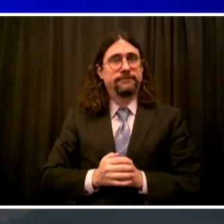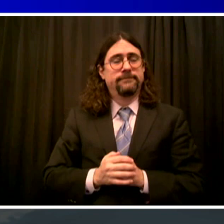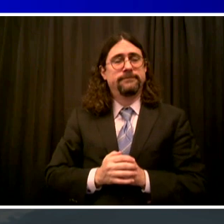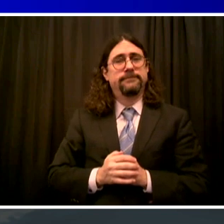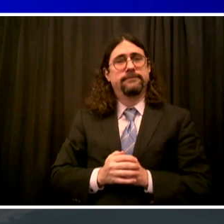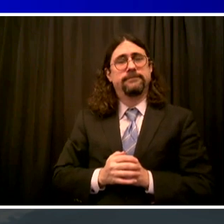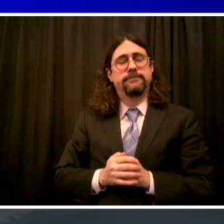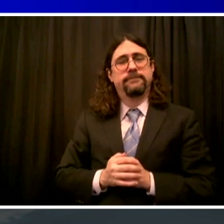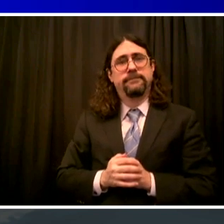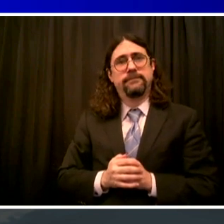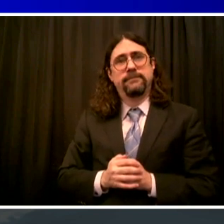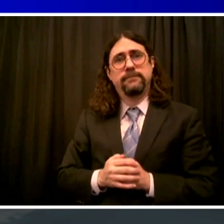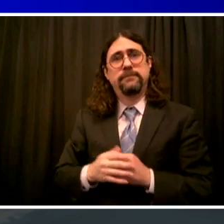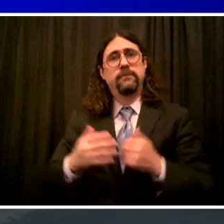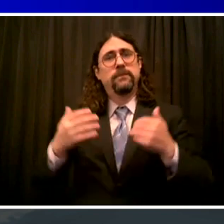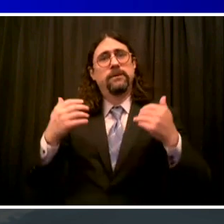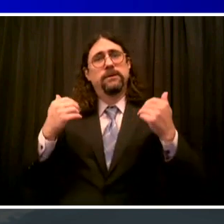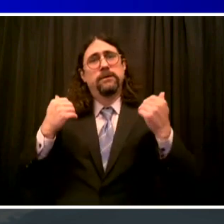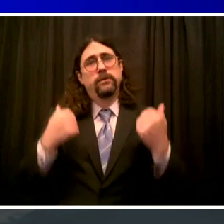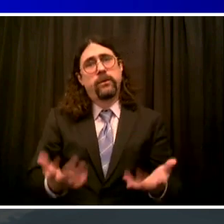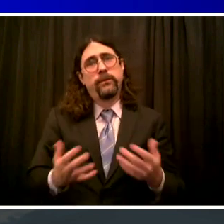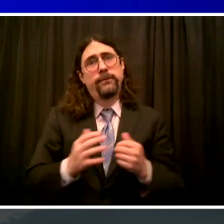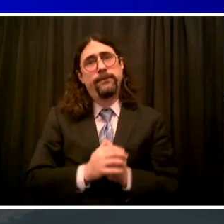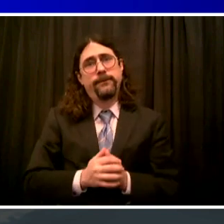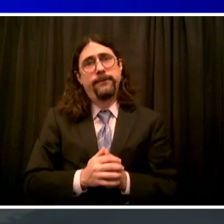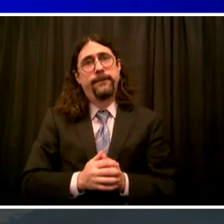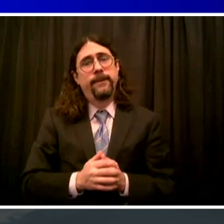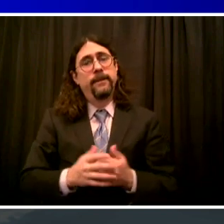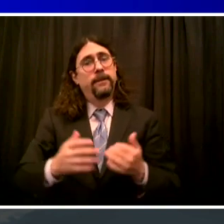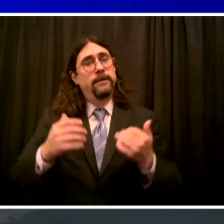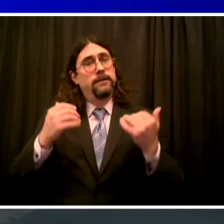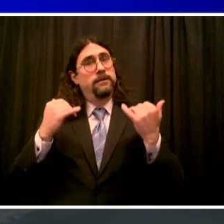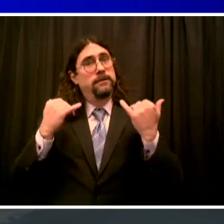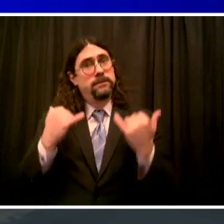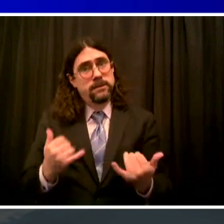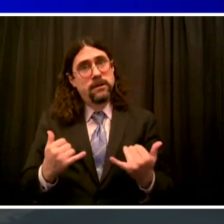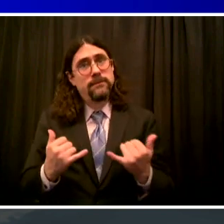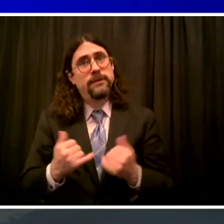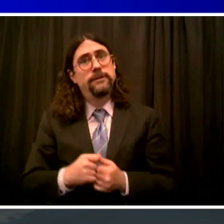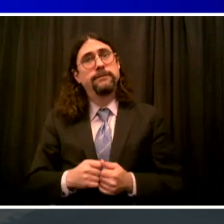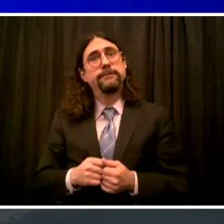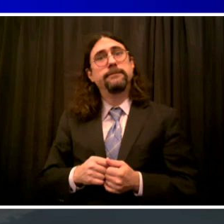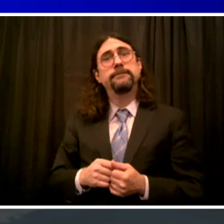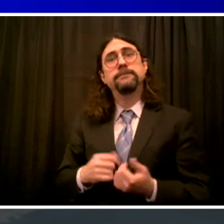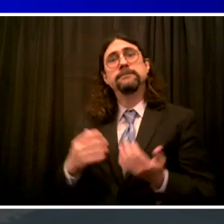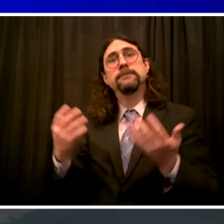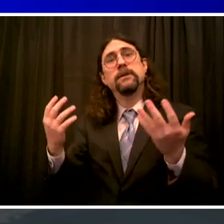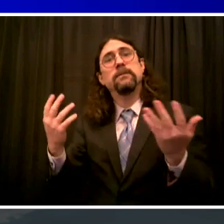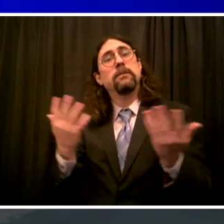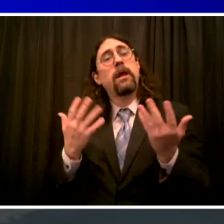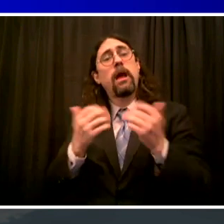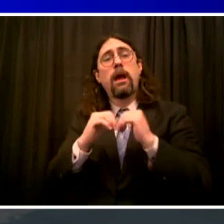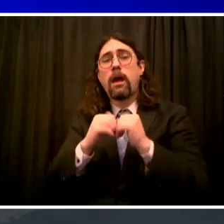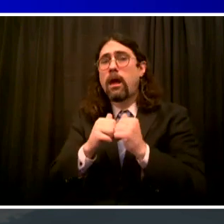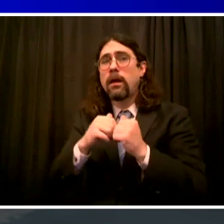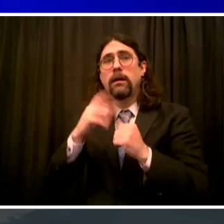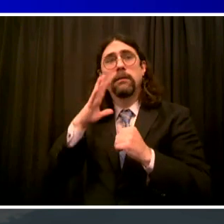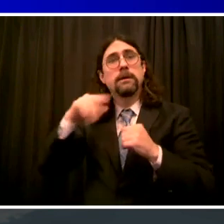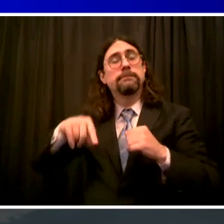NEEDS. SO I'M GOING TO SAY IT, THE DIFFERNECEAMKE R RIGHT NOW, THE PERSON WHO CAN